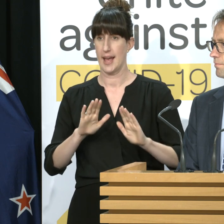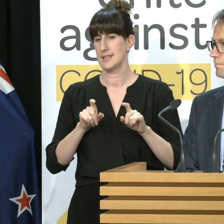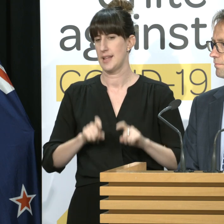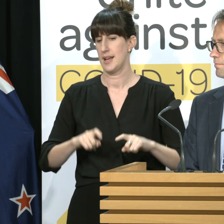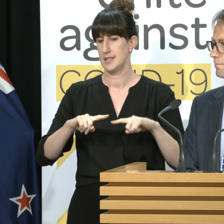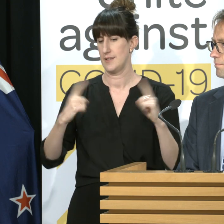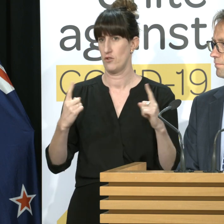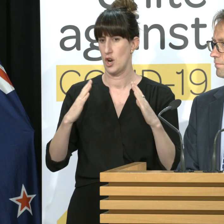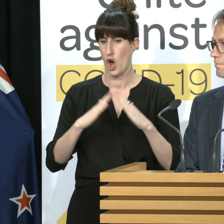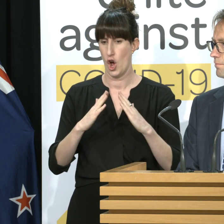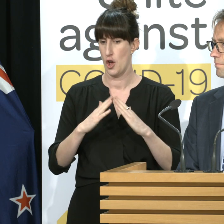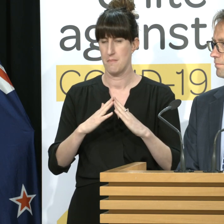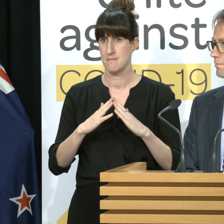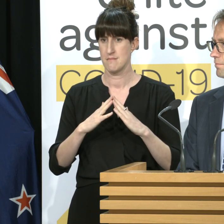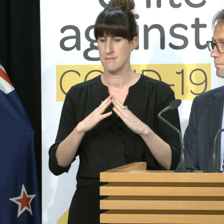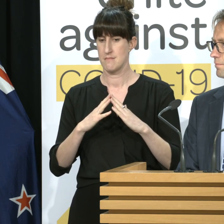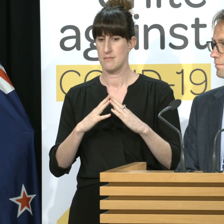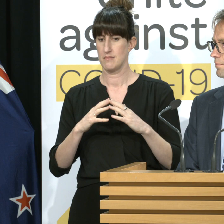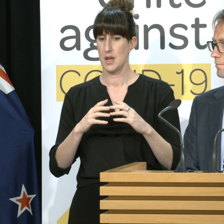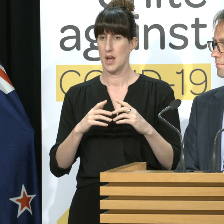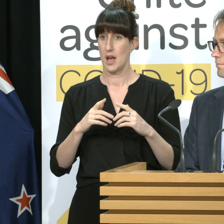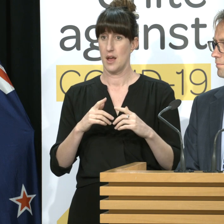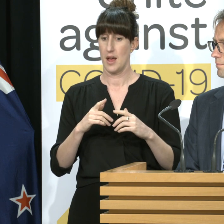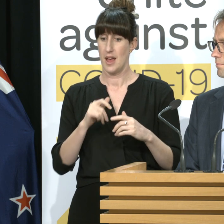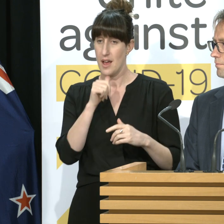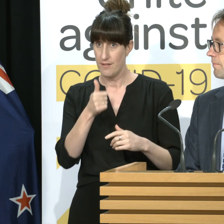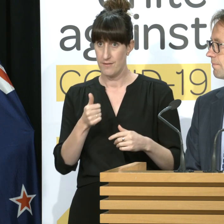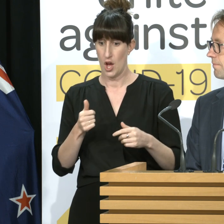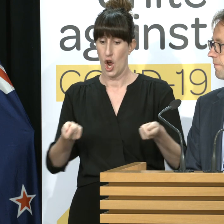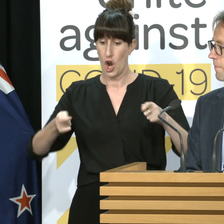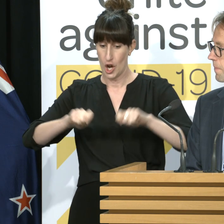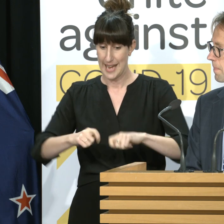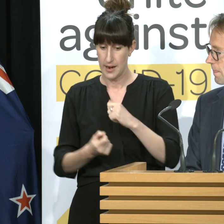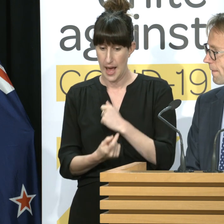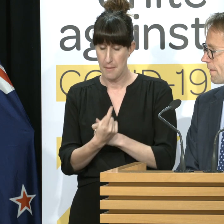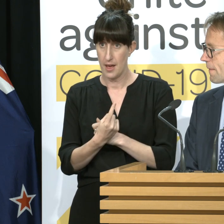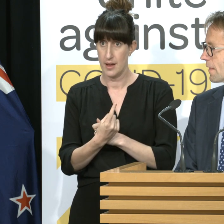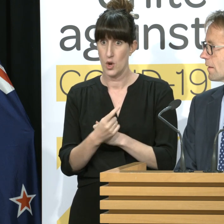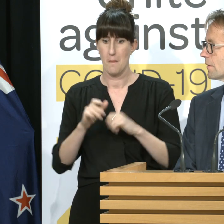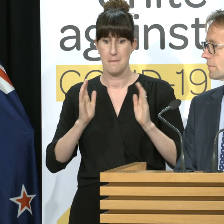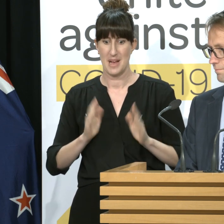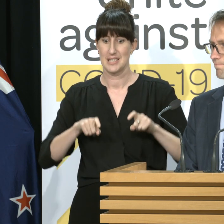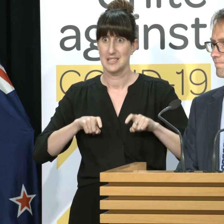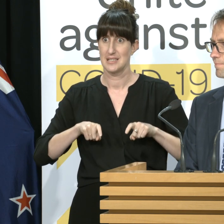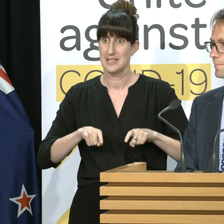Or would you people being able to move home? I think what we've said is it's going to depend on the circumstances.